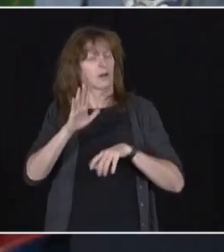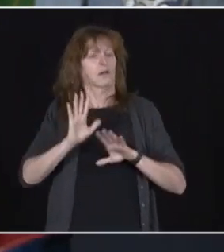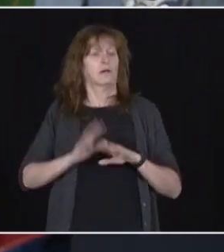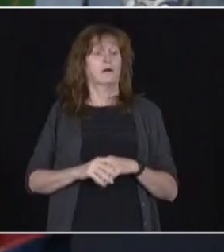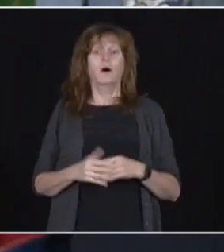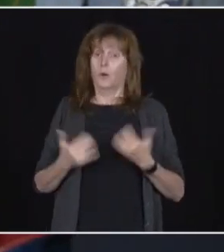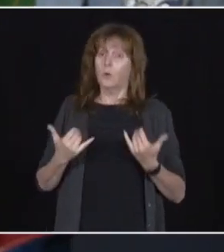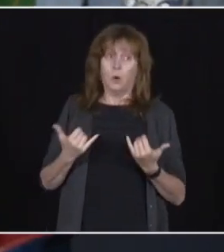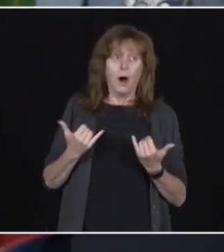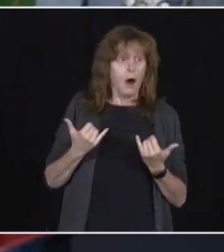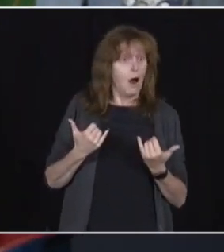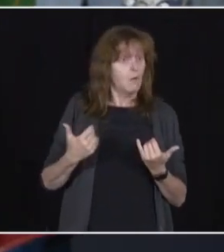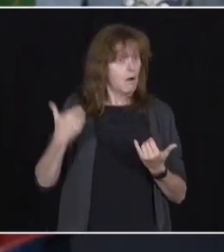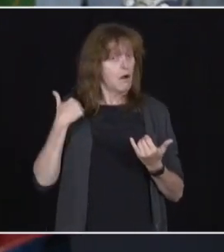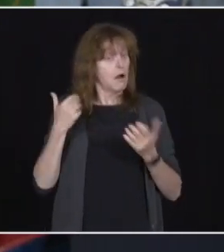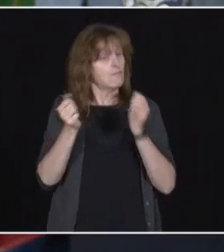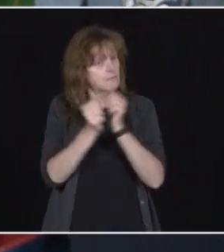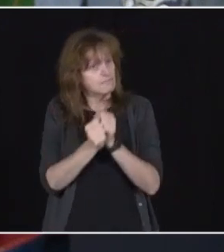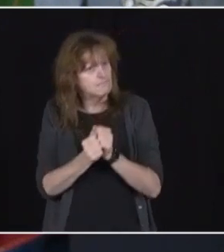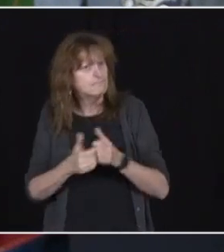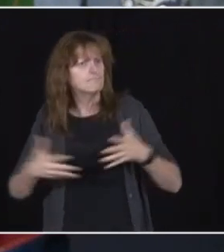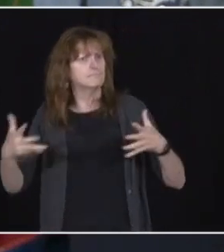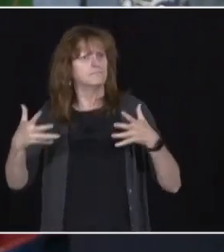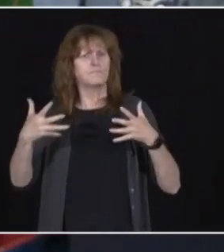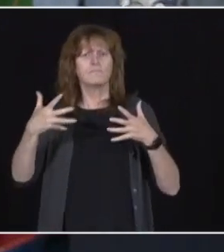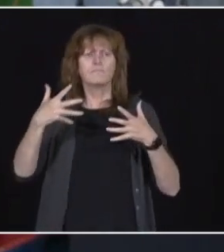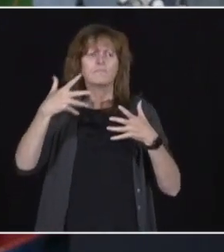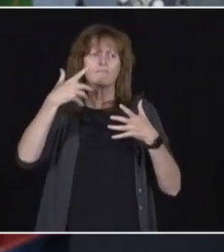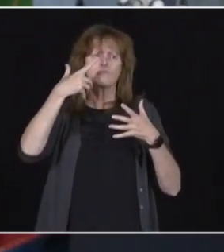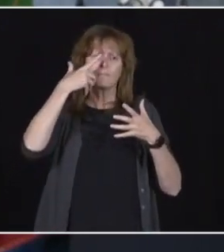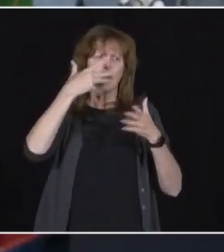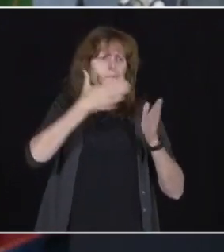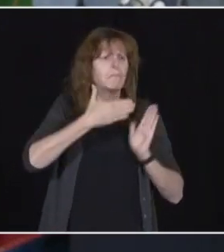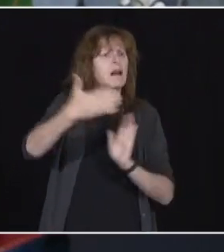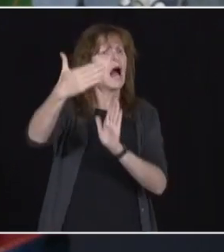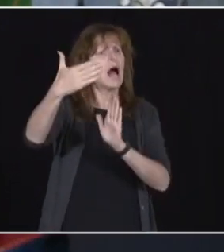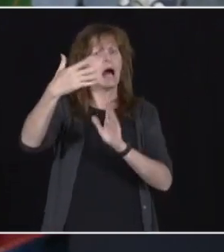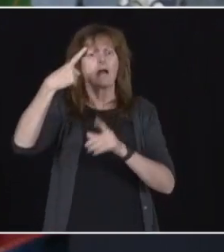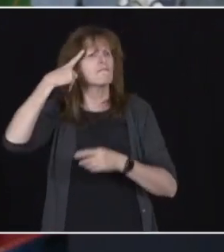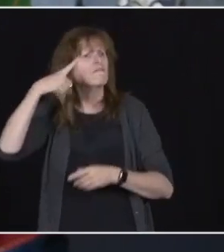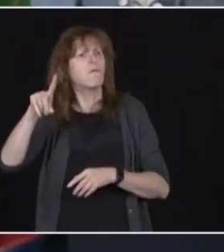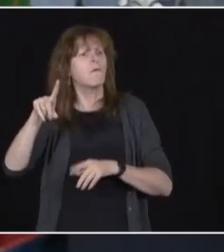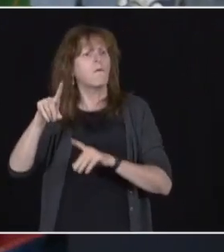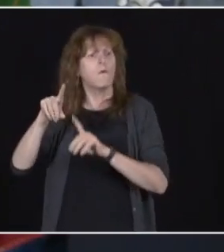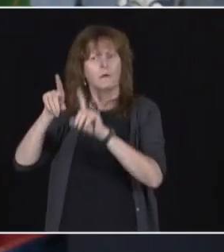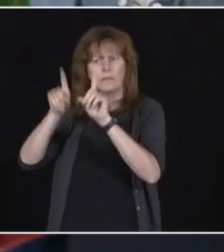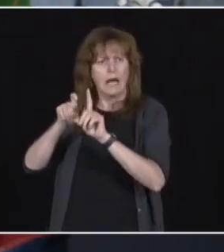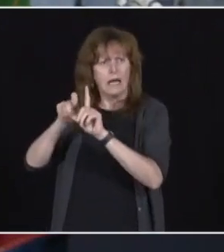our governments enhance case management contact tracing strategy. This strategy will help us strengthen and support contact